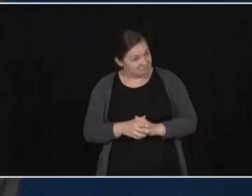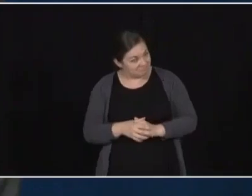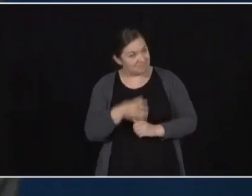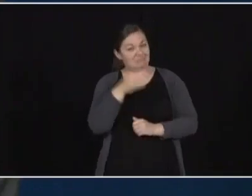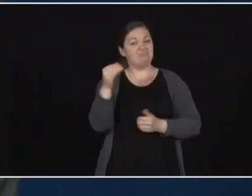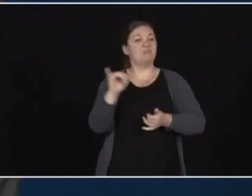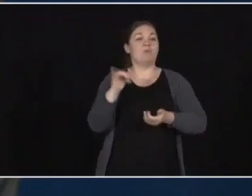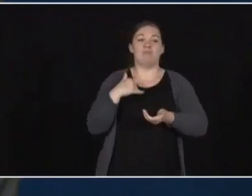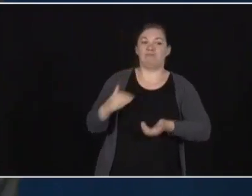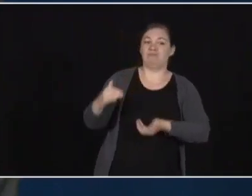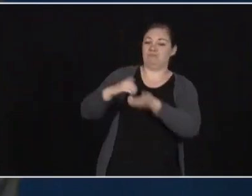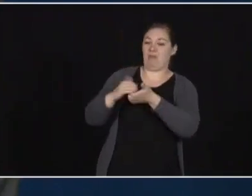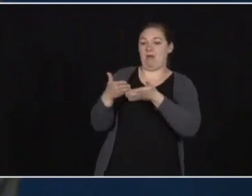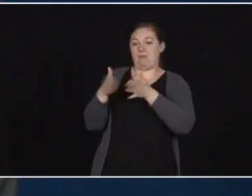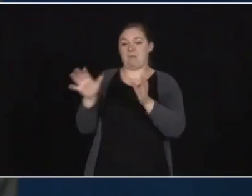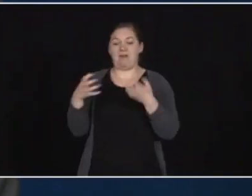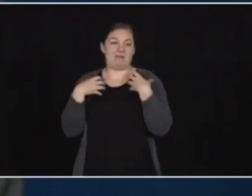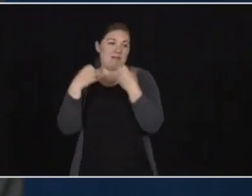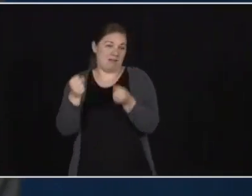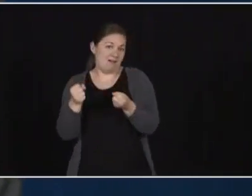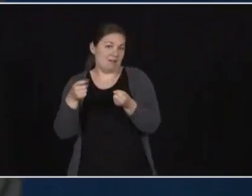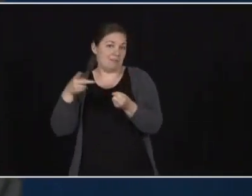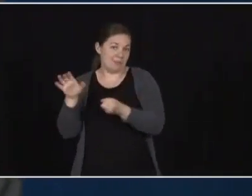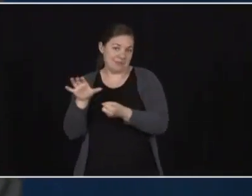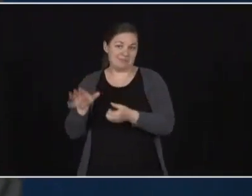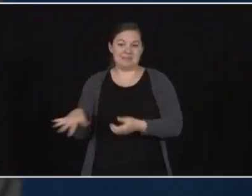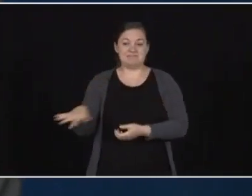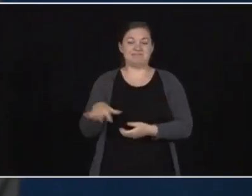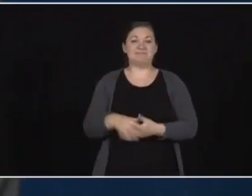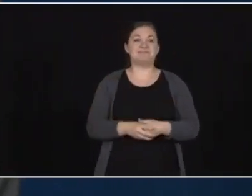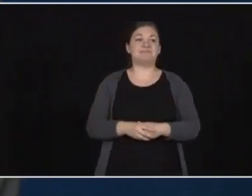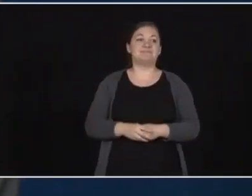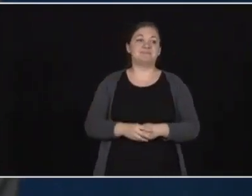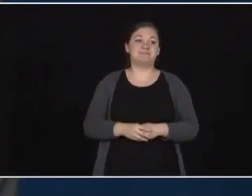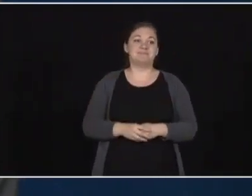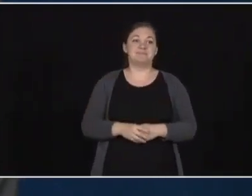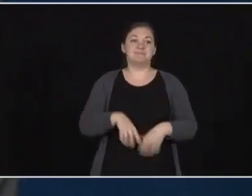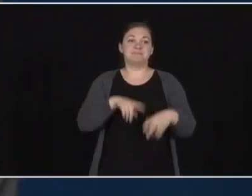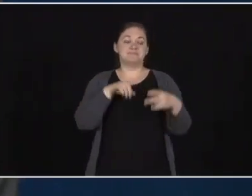and provide an understanding of what is happening. Thank you.